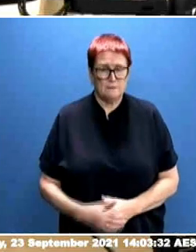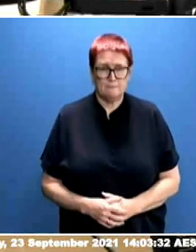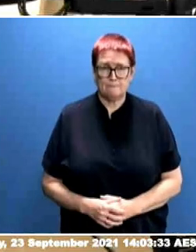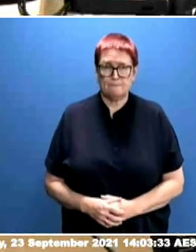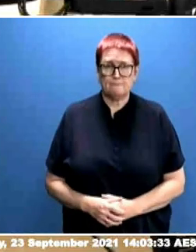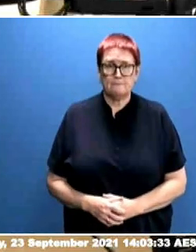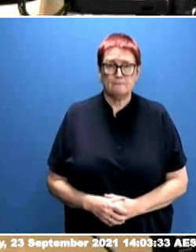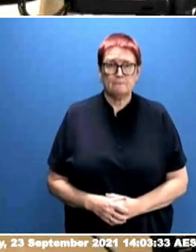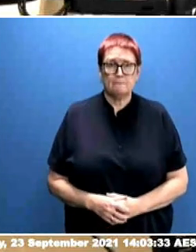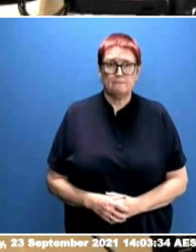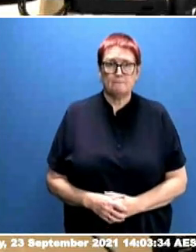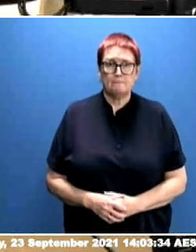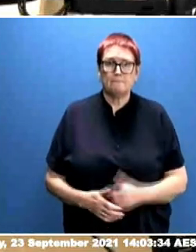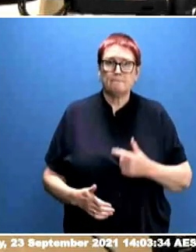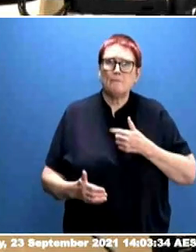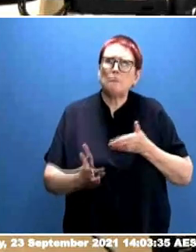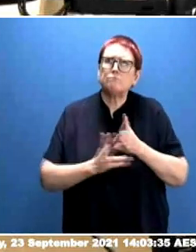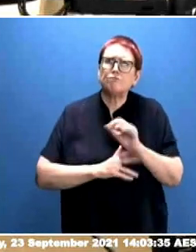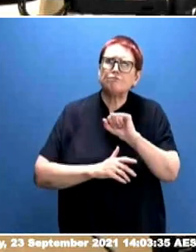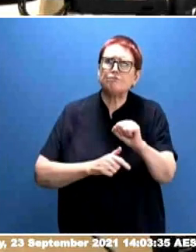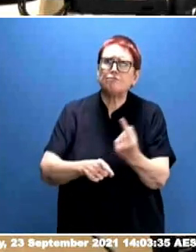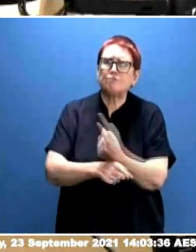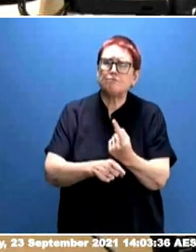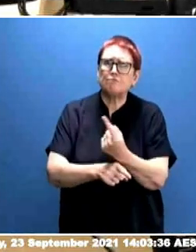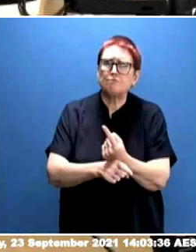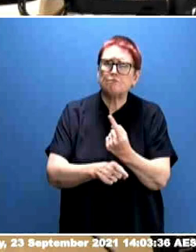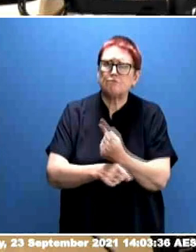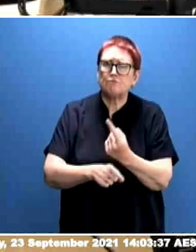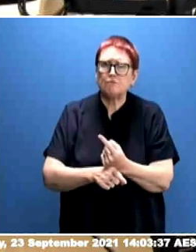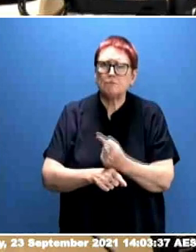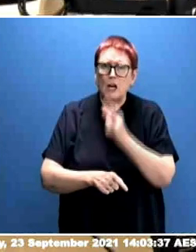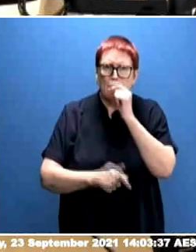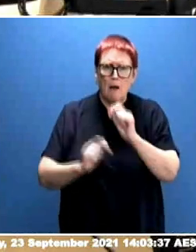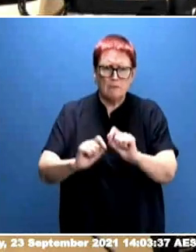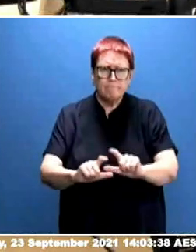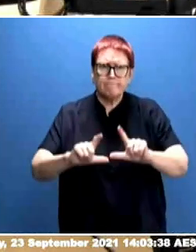I may bring some documents up on the screen so we can